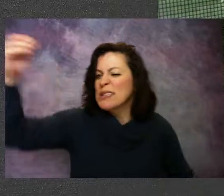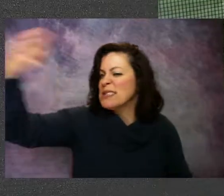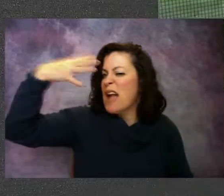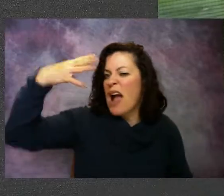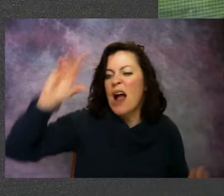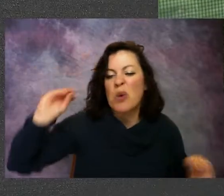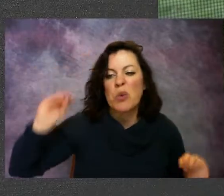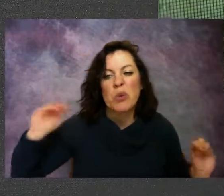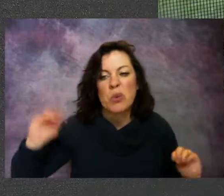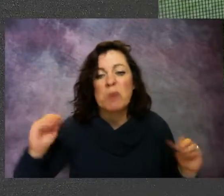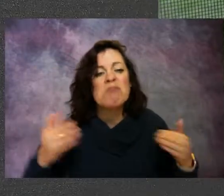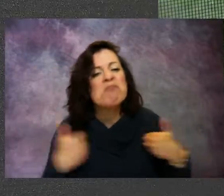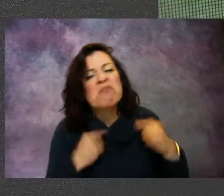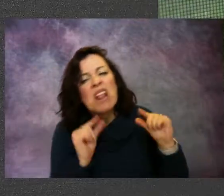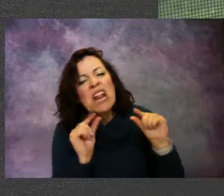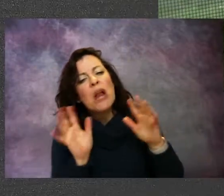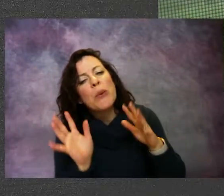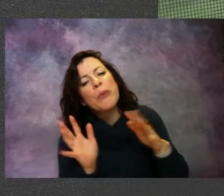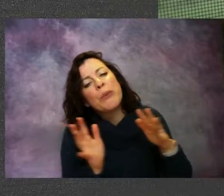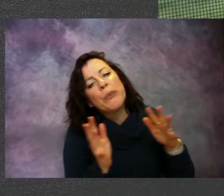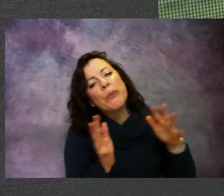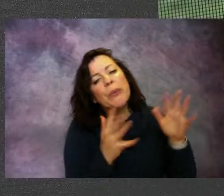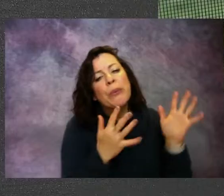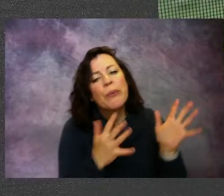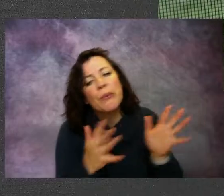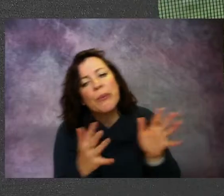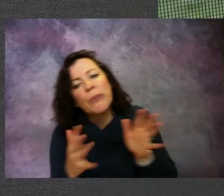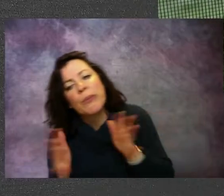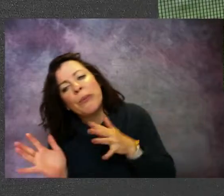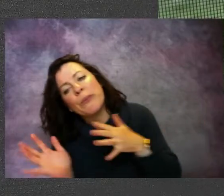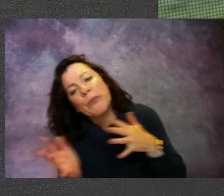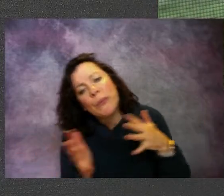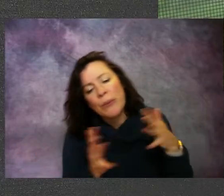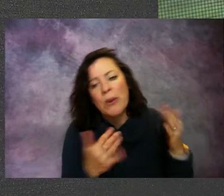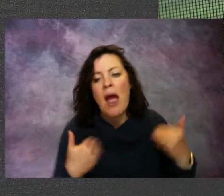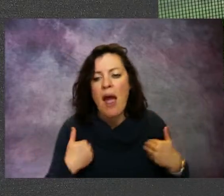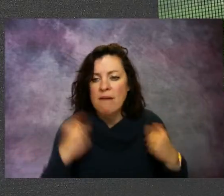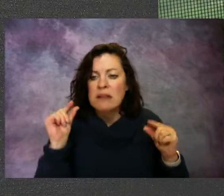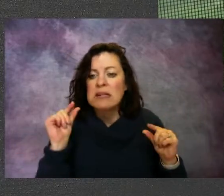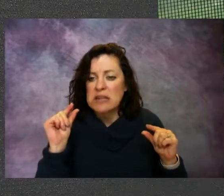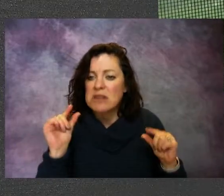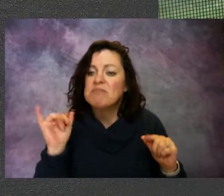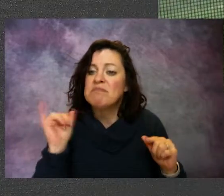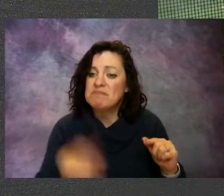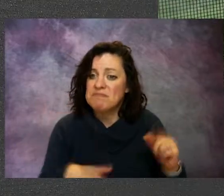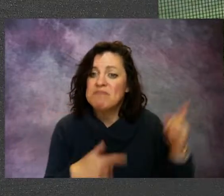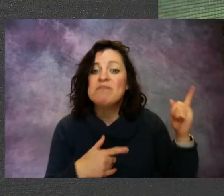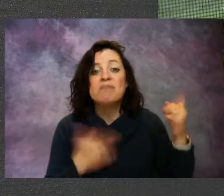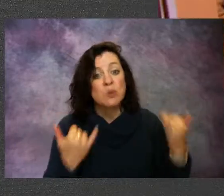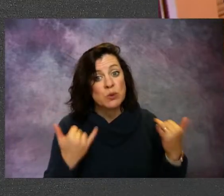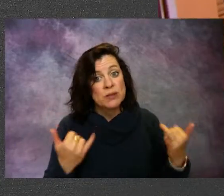I see those trees moving. So, at my house, I would say the weather is cloudy and windy.